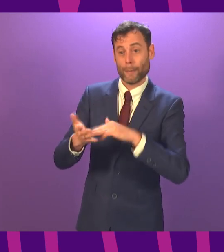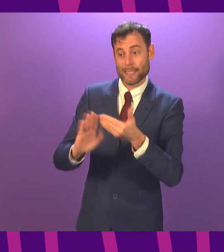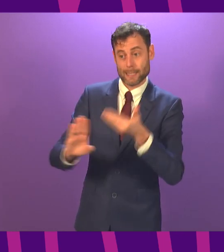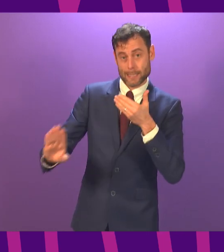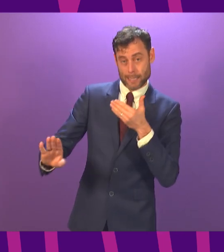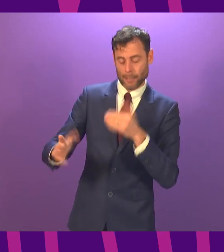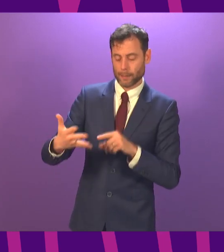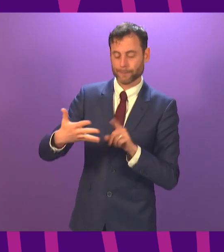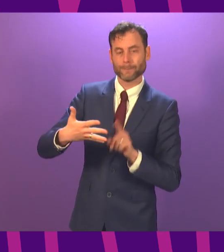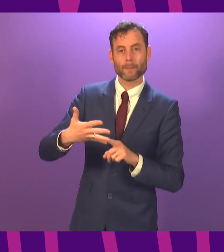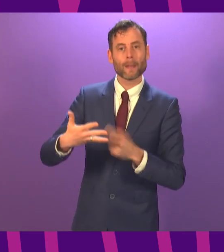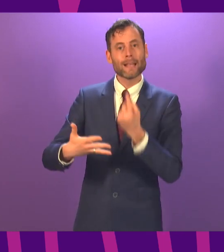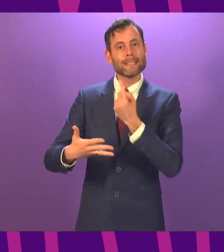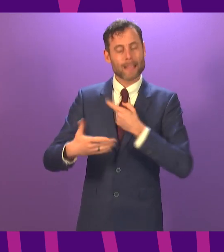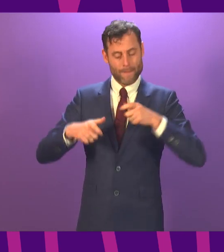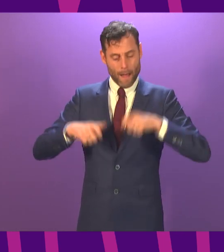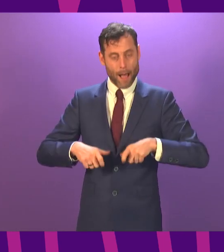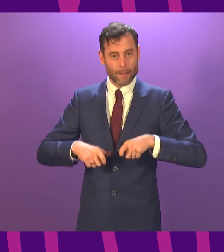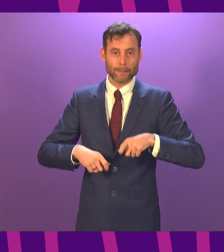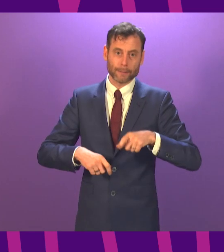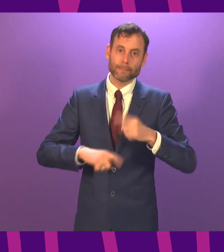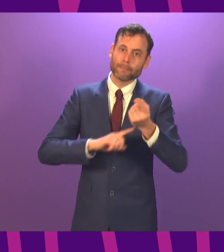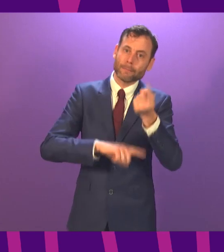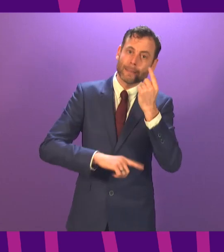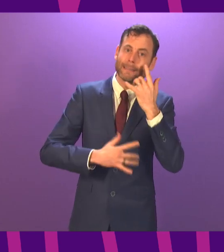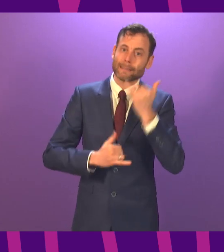and self-isolate and get tested if they have symptoms. Those actions will work against